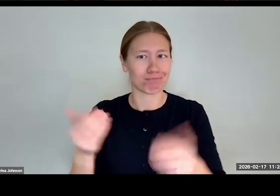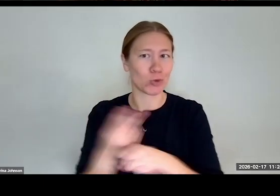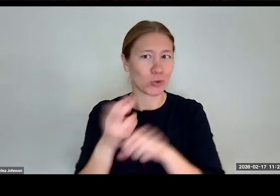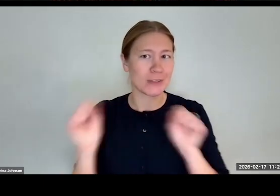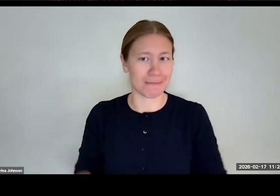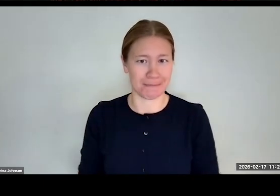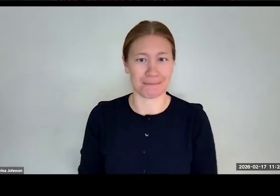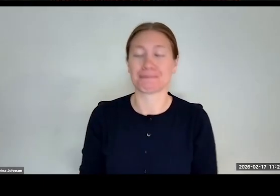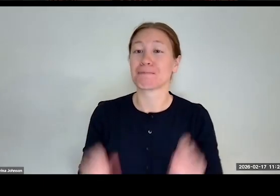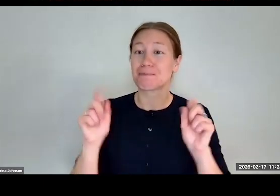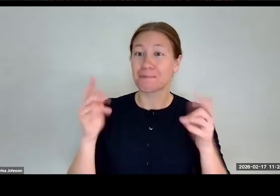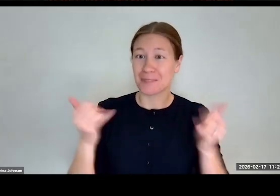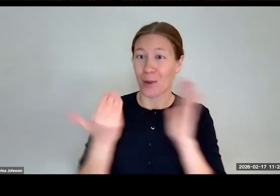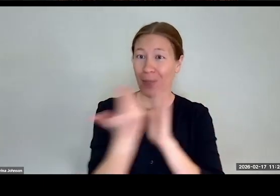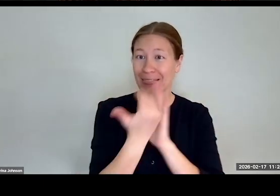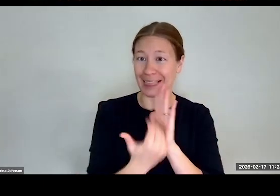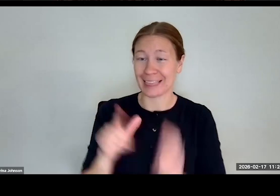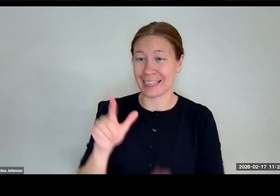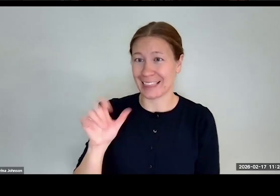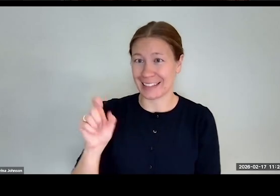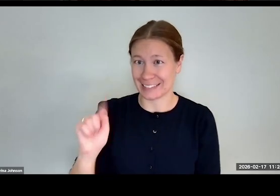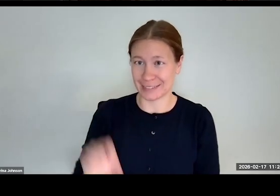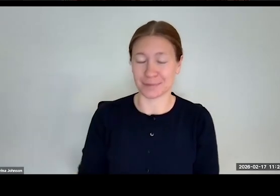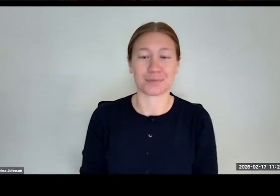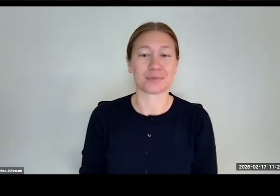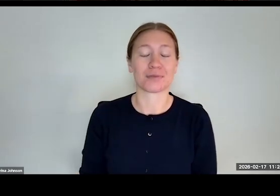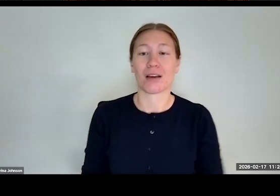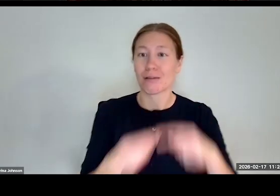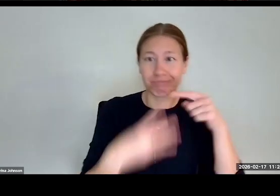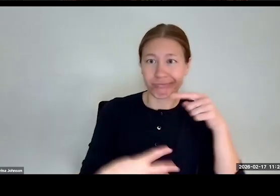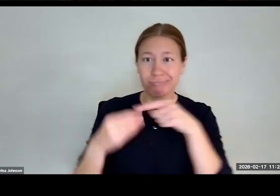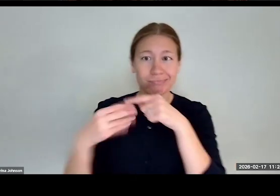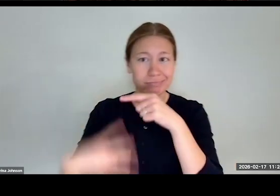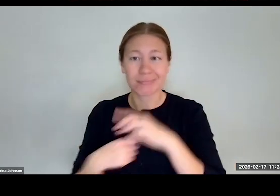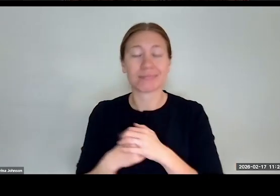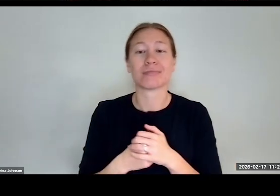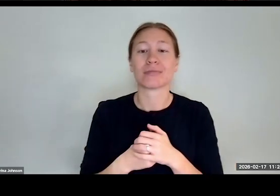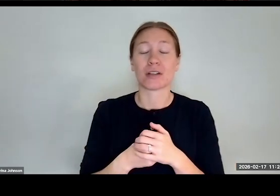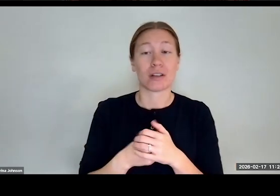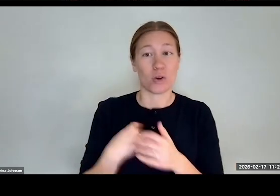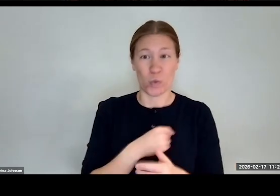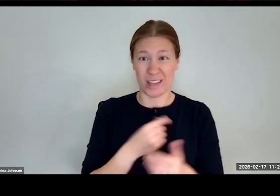Okay, lists. So when we have lists in our slide deck, they need to follow the same rules as lists